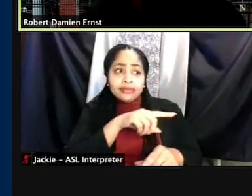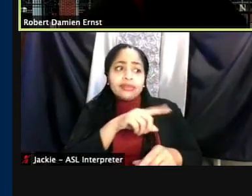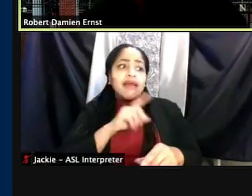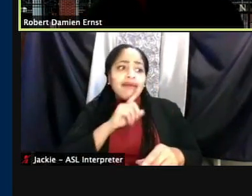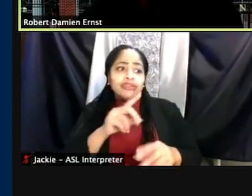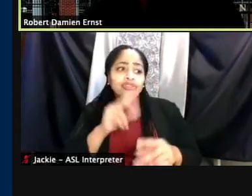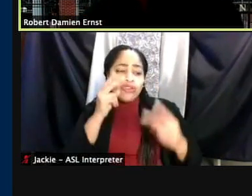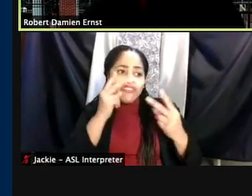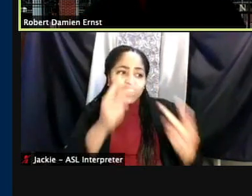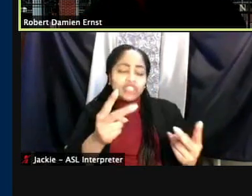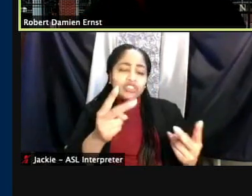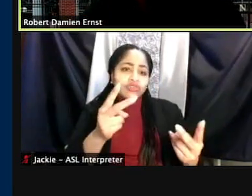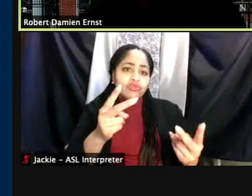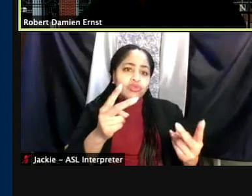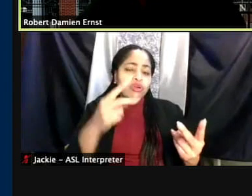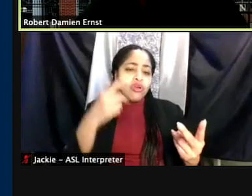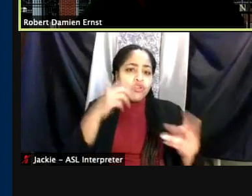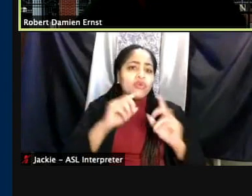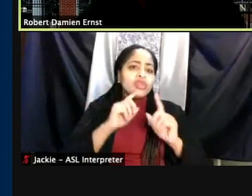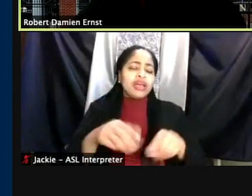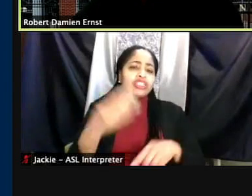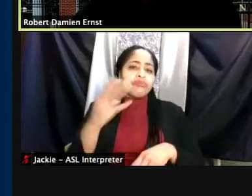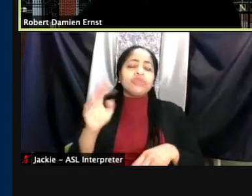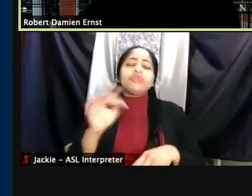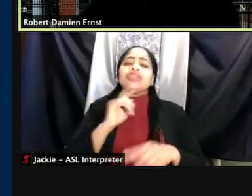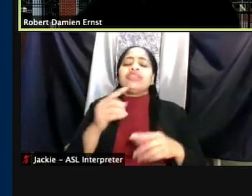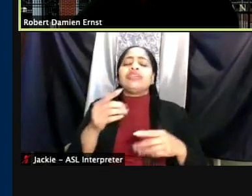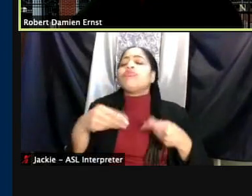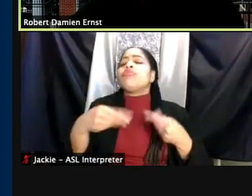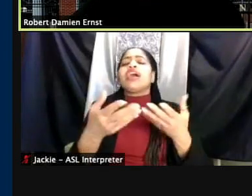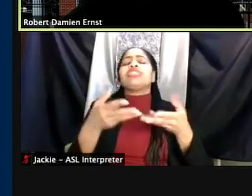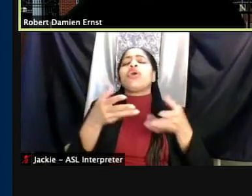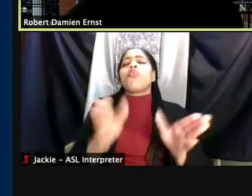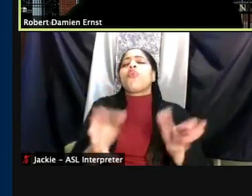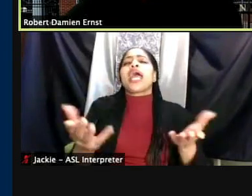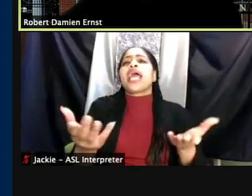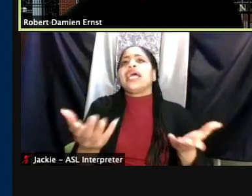of the ResponsiBLUE provides a way of ensuring